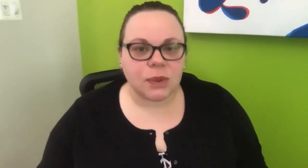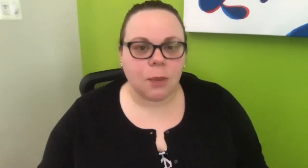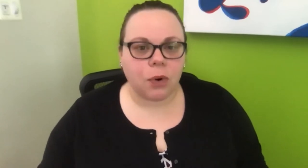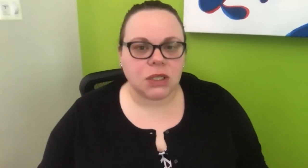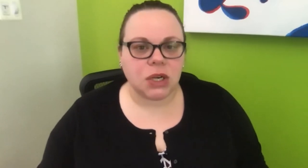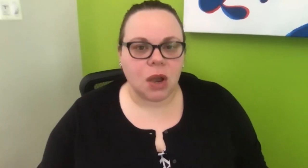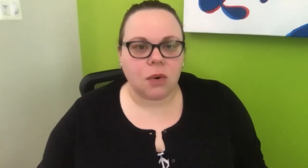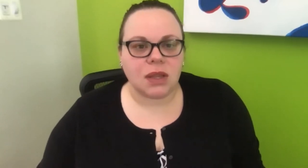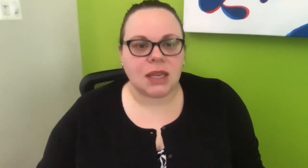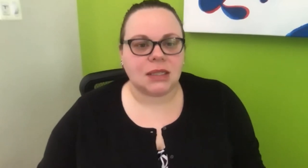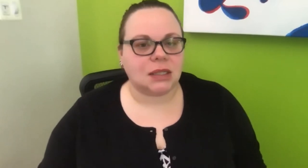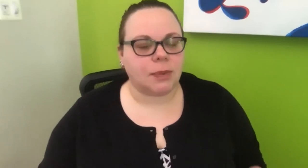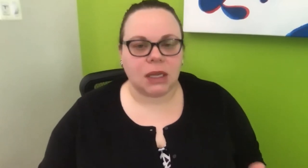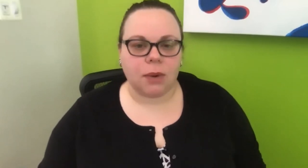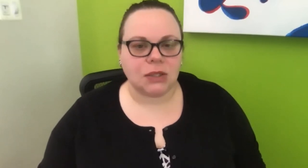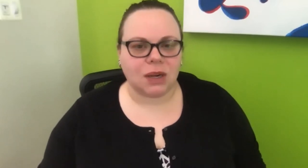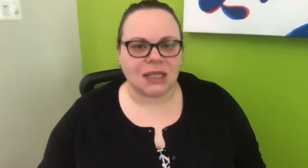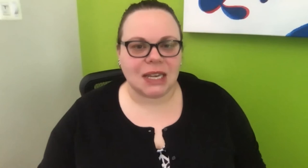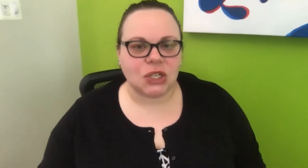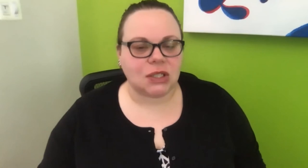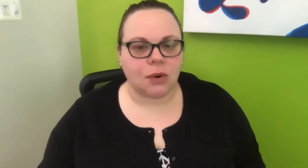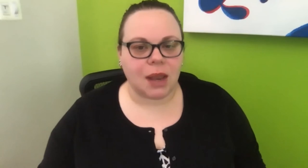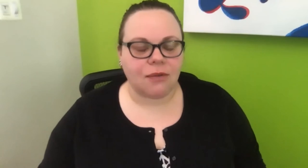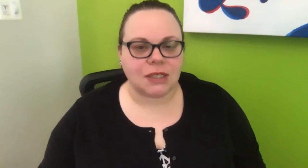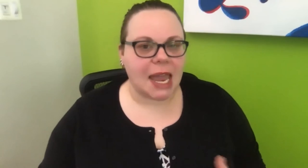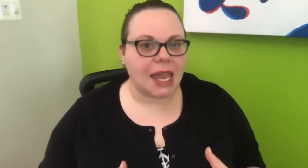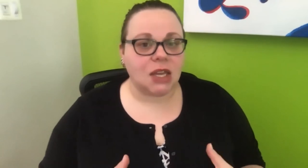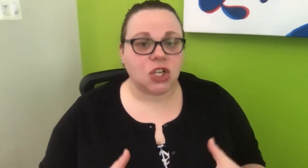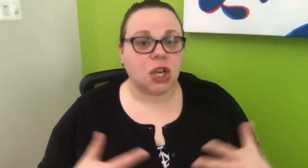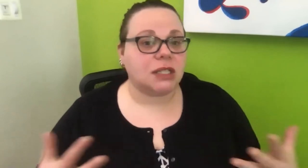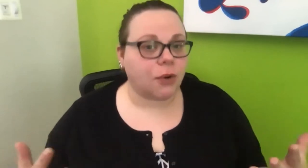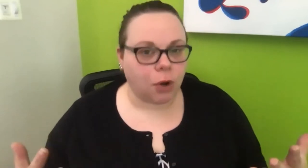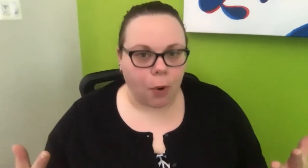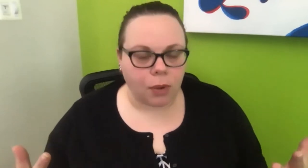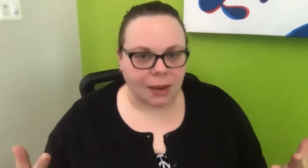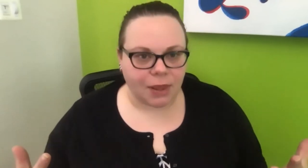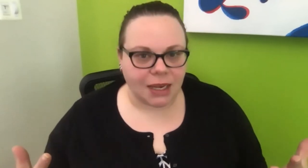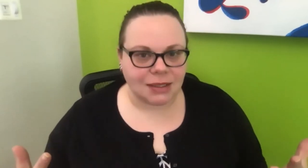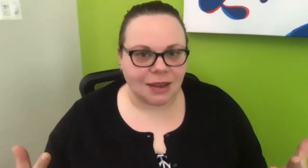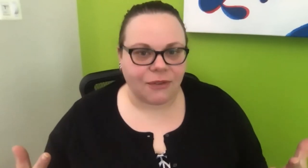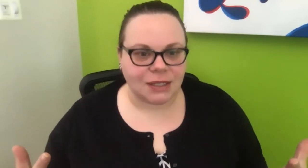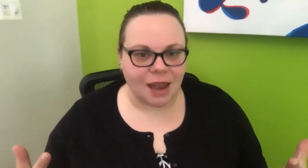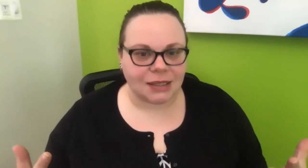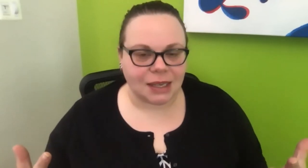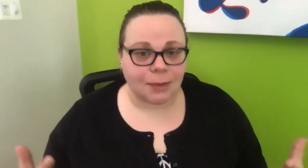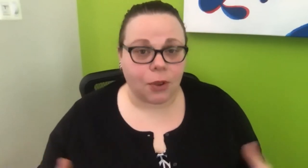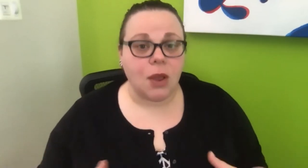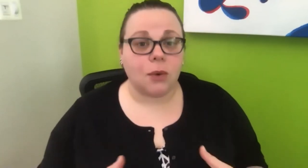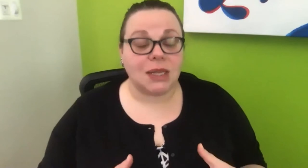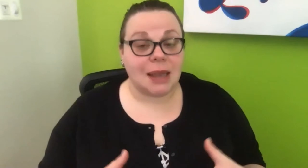that disability rights organizations don’t ever say, “Shut down your polling place if it’s not accessible.” We say, “Make it accessible.